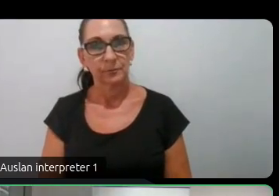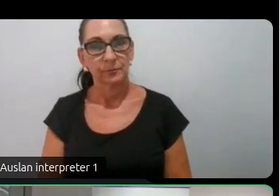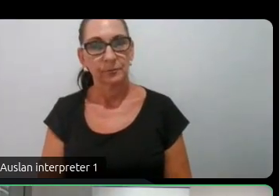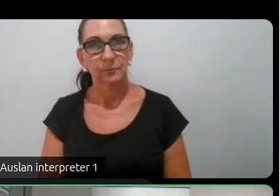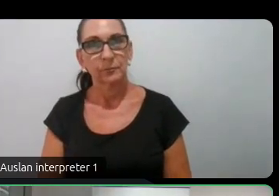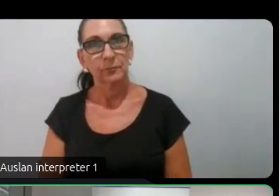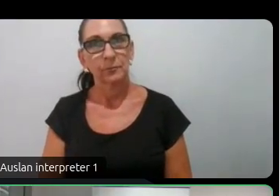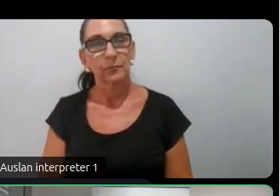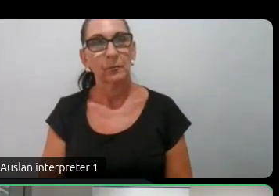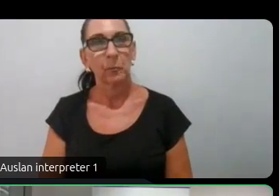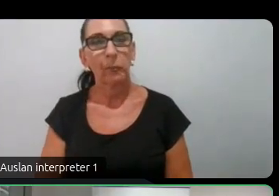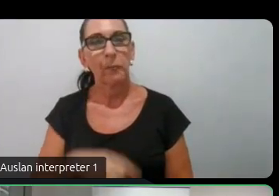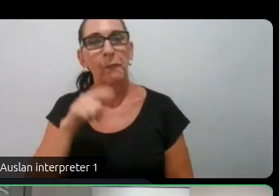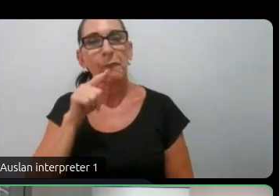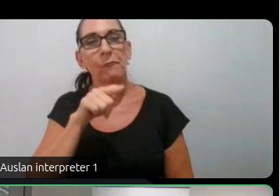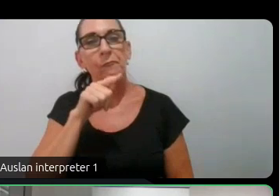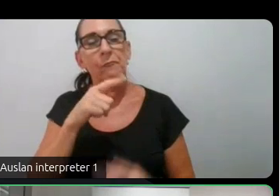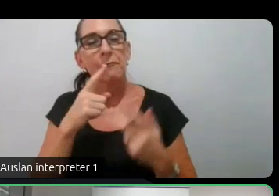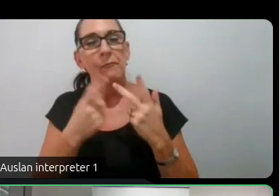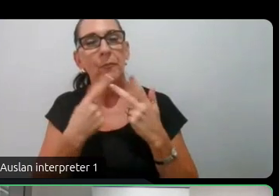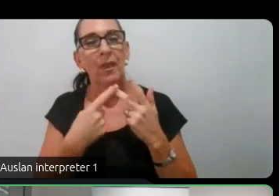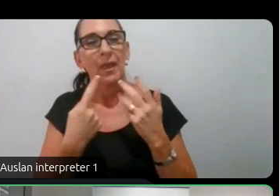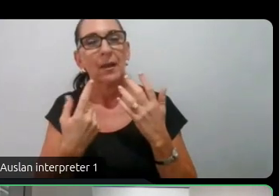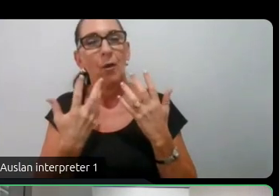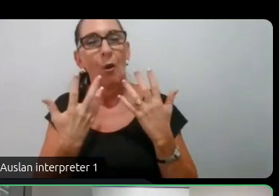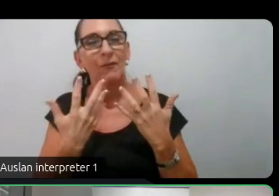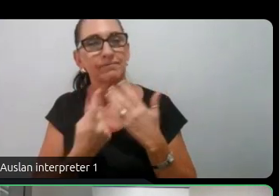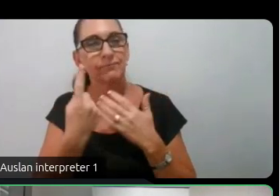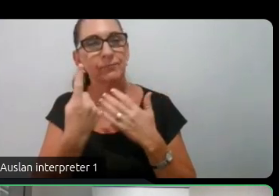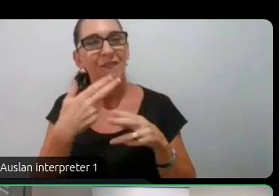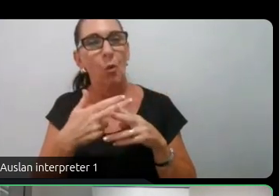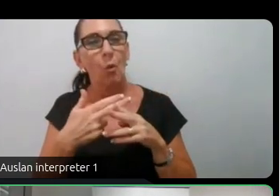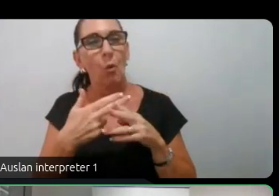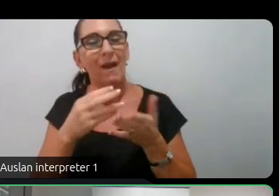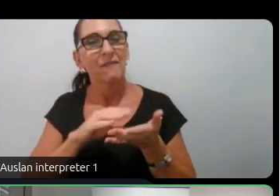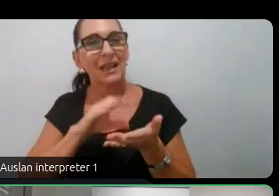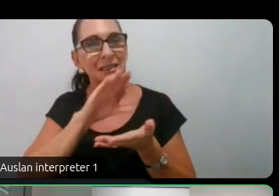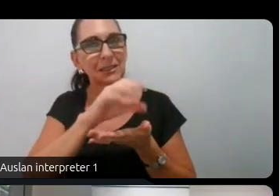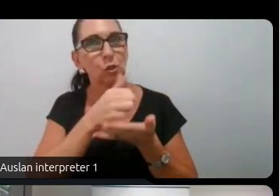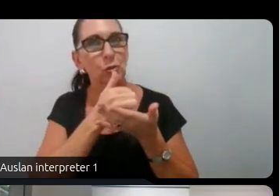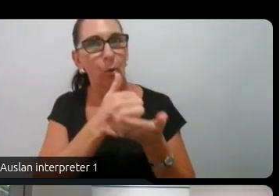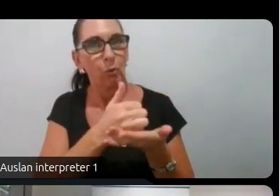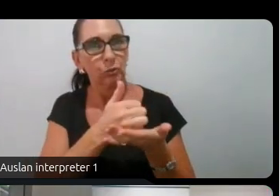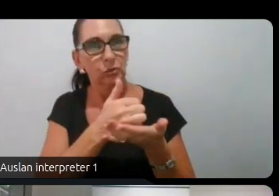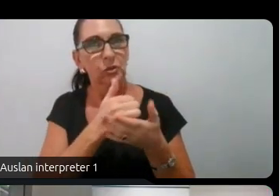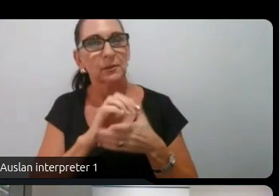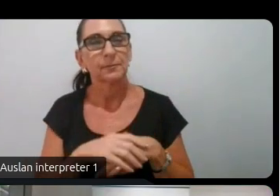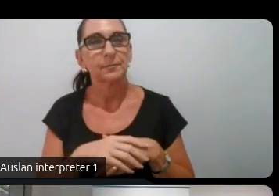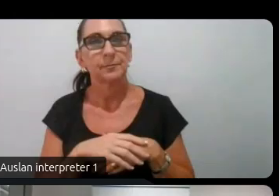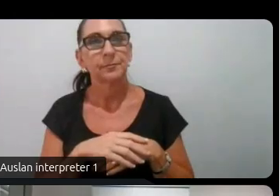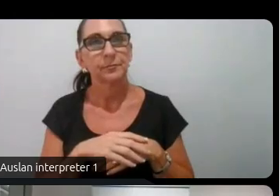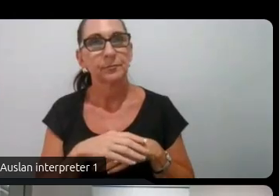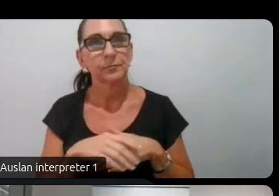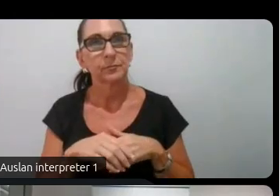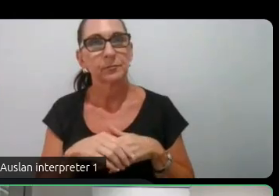uh hung up a lot in terms of support being funded. Um, when you're looking at value for money,